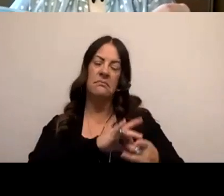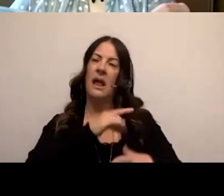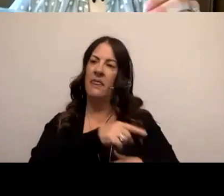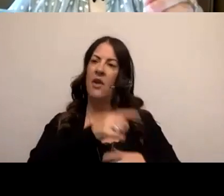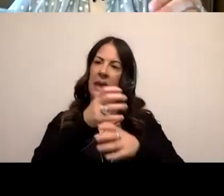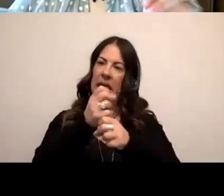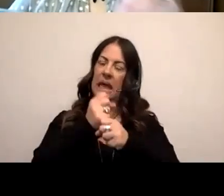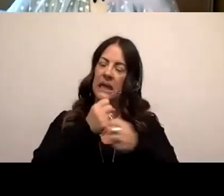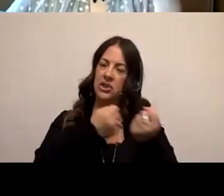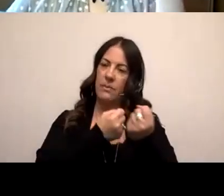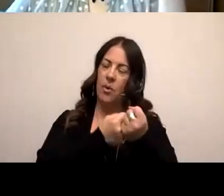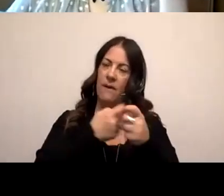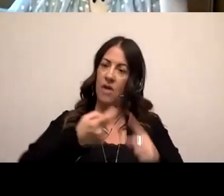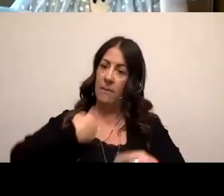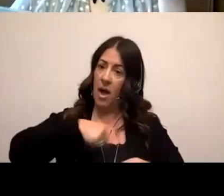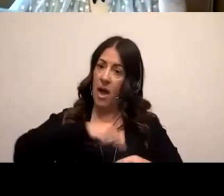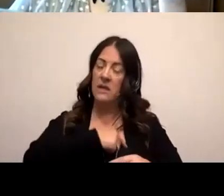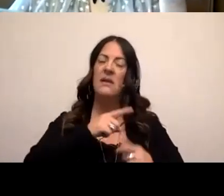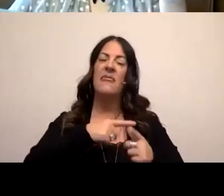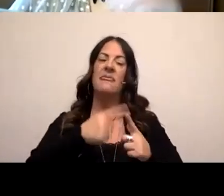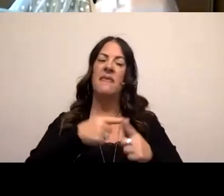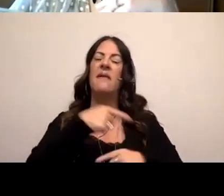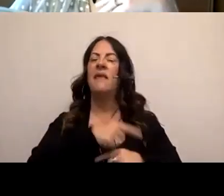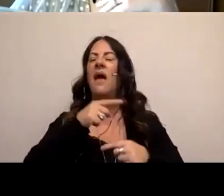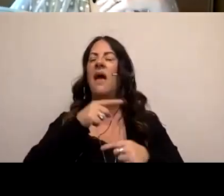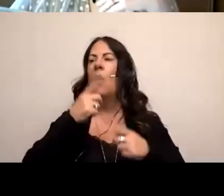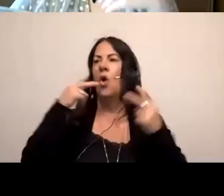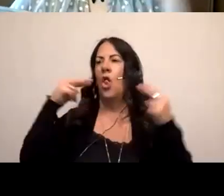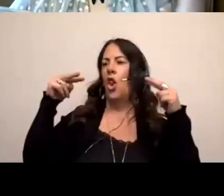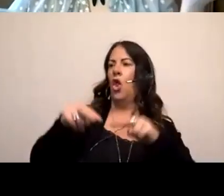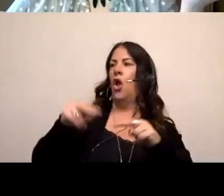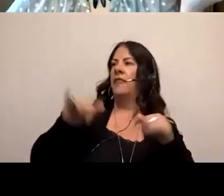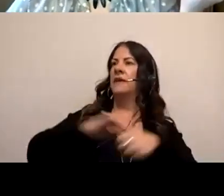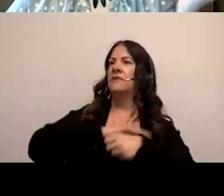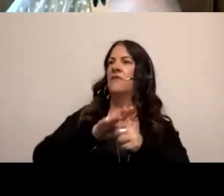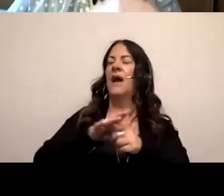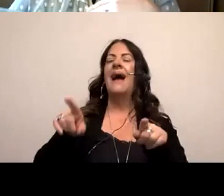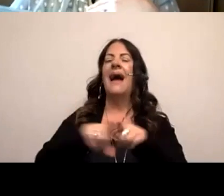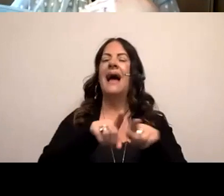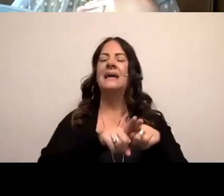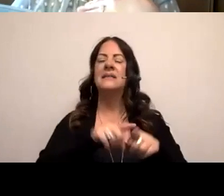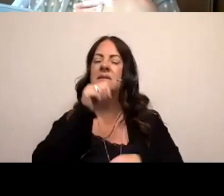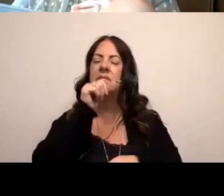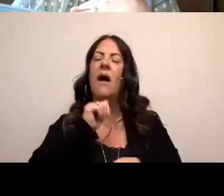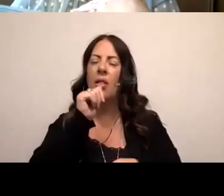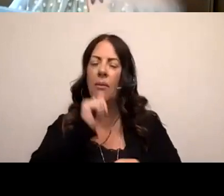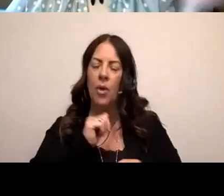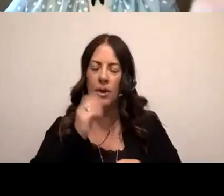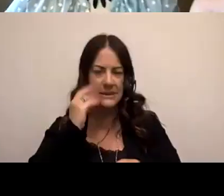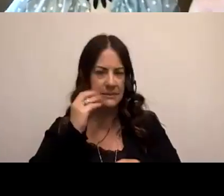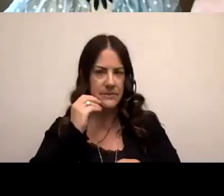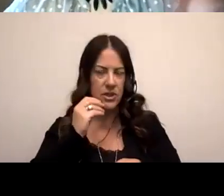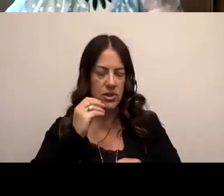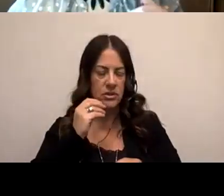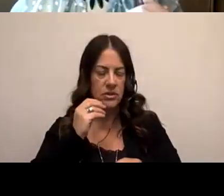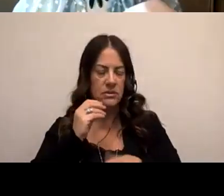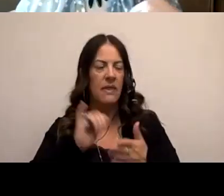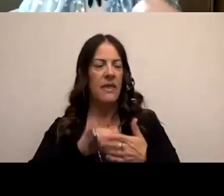IT TURNS OUT TO BE A TOLERABLE EXPERIENCE. IT WASN'T GREAT IT IS IT WASN'T AWESOME. IT WAS